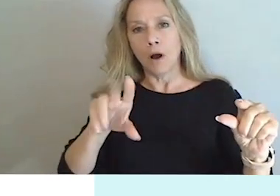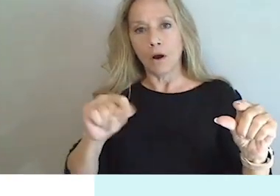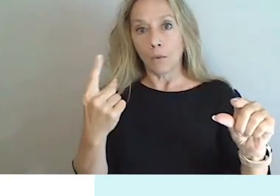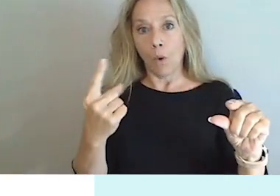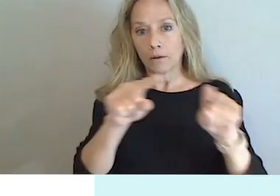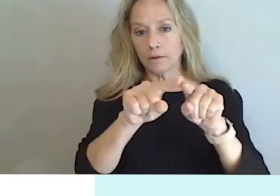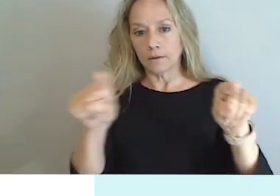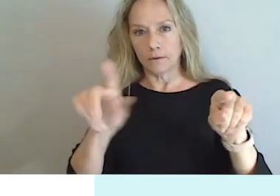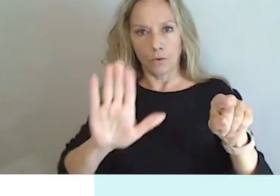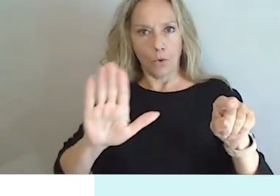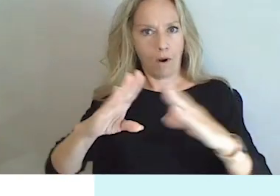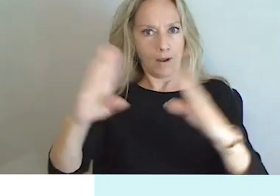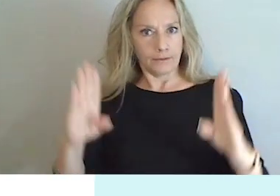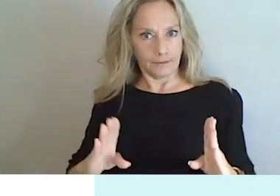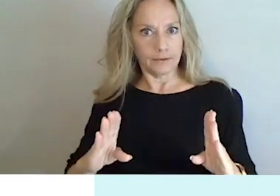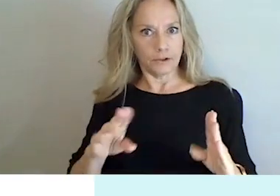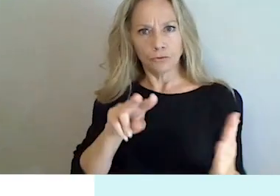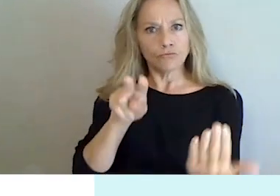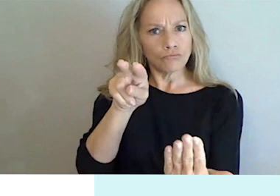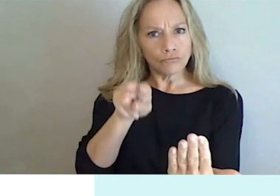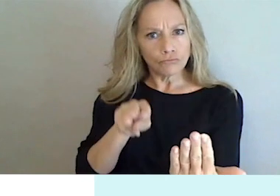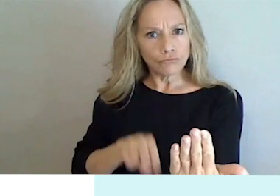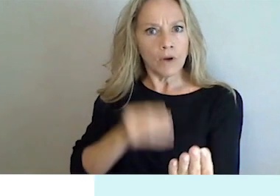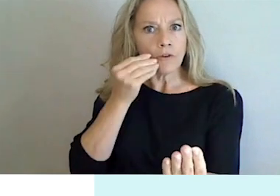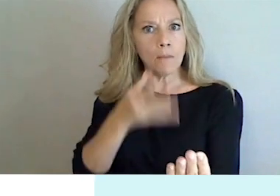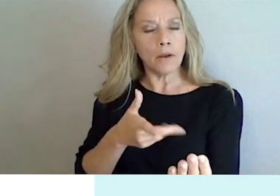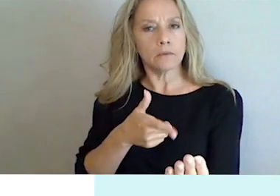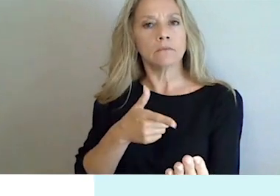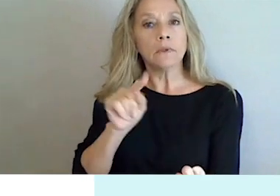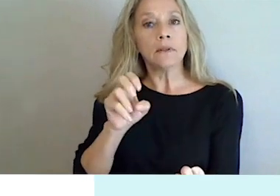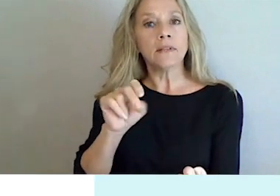You must review the information already printed in each part of the packet. What